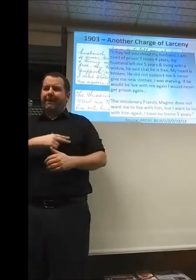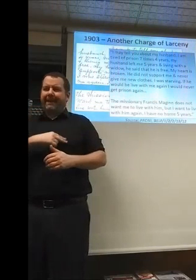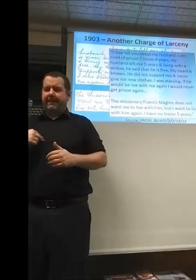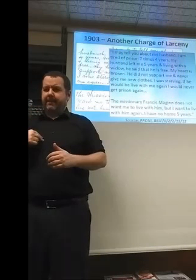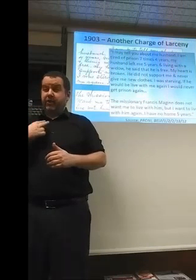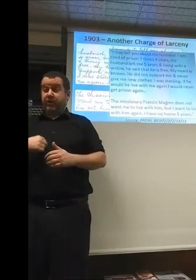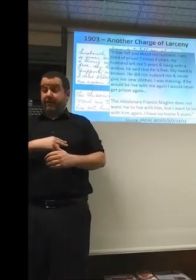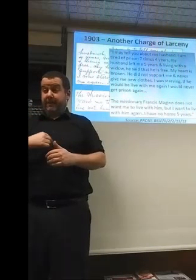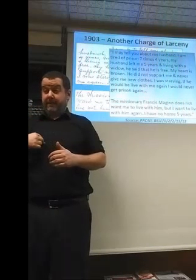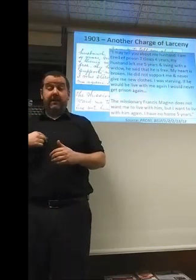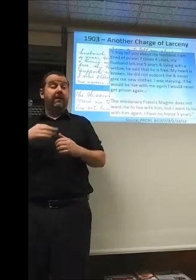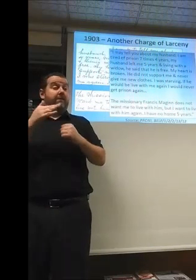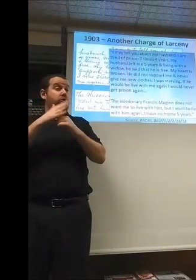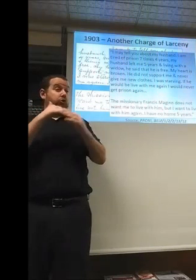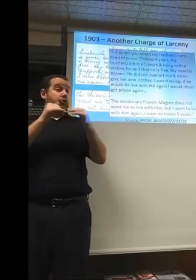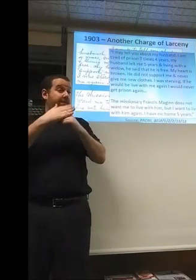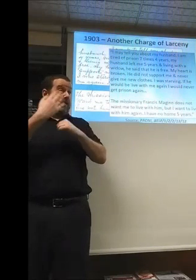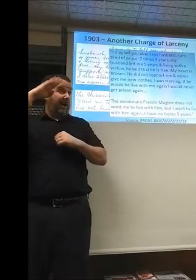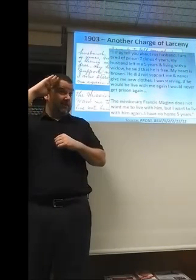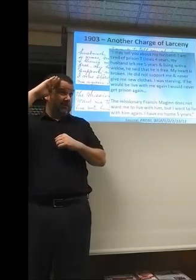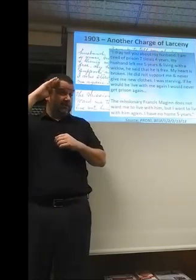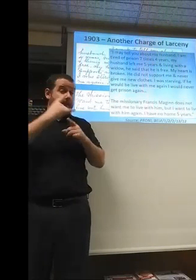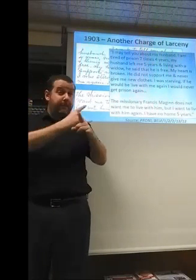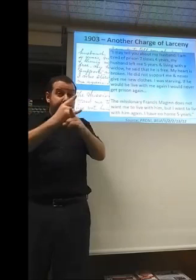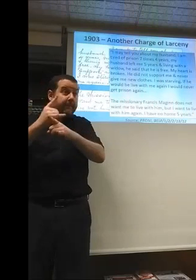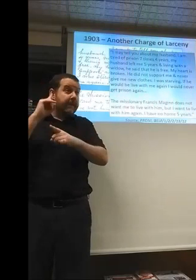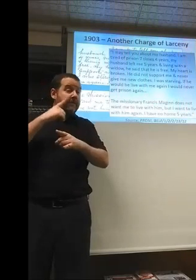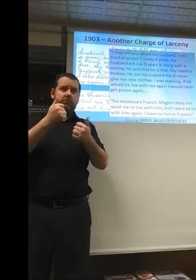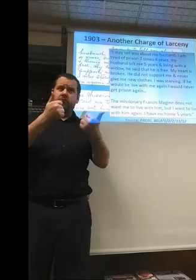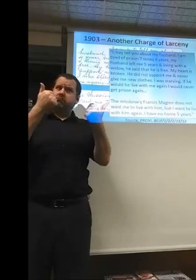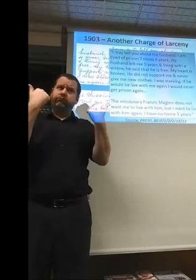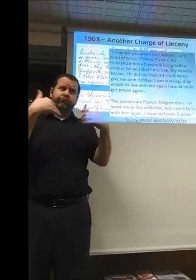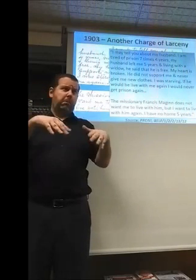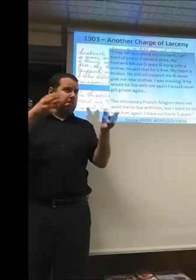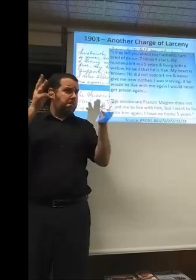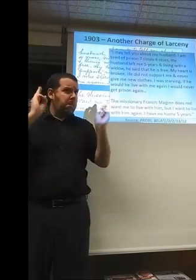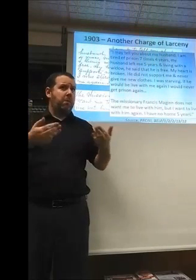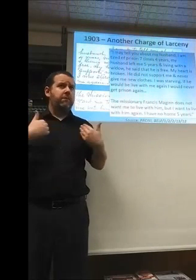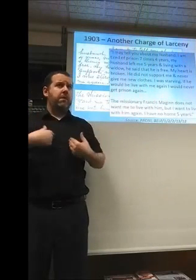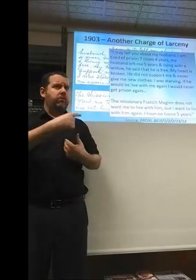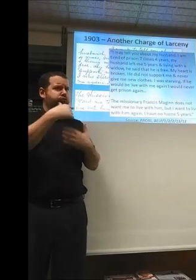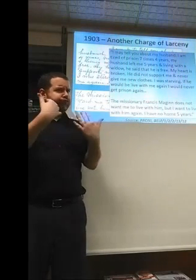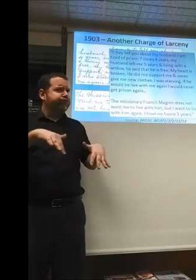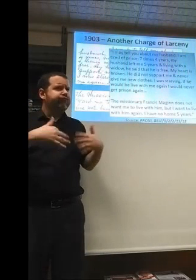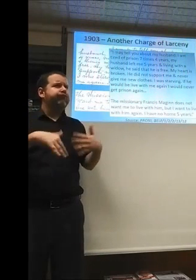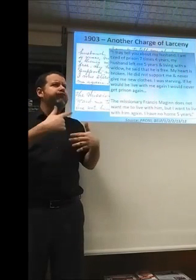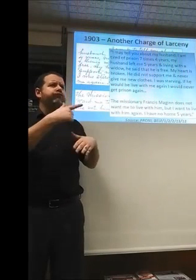they gave Maria a stick to point at the man that did it.